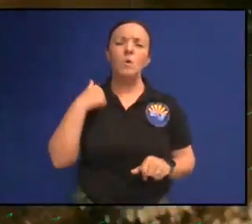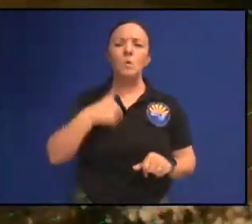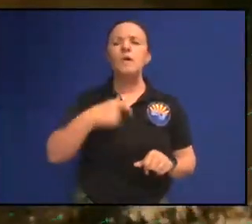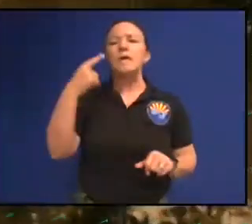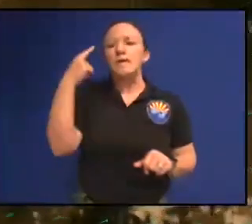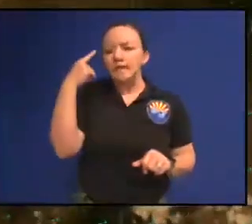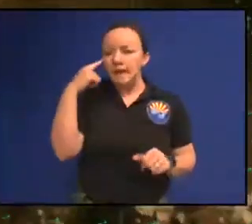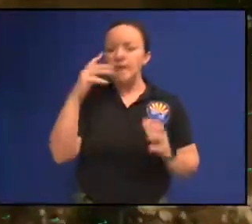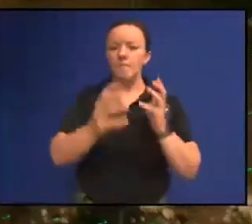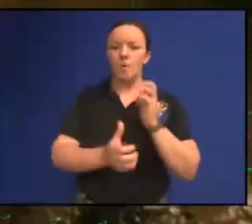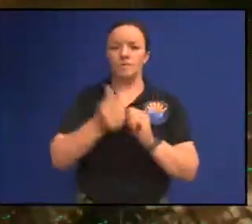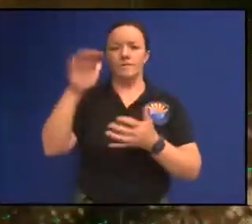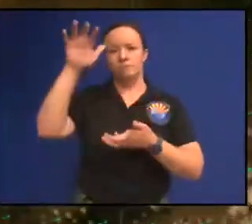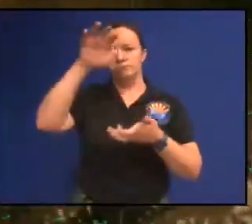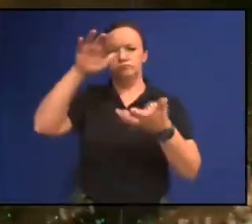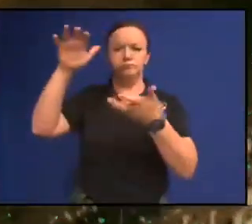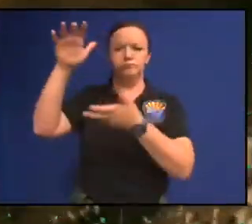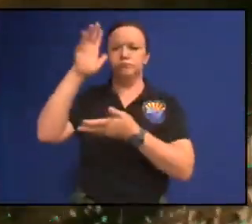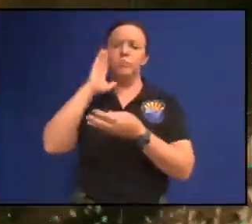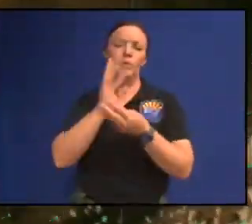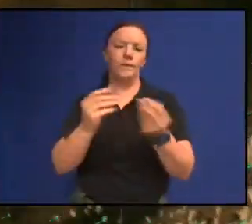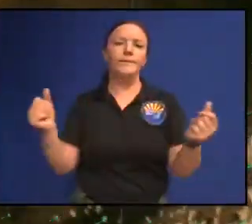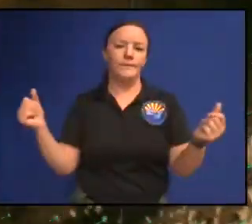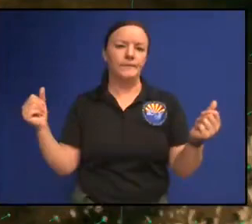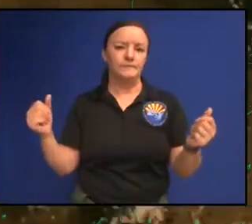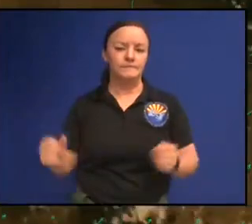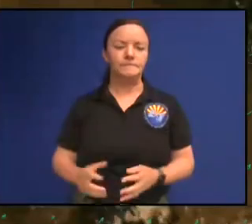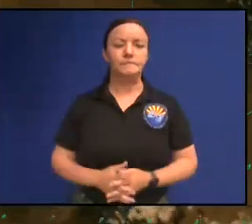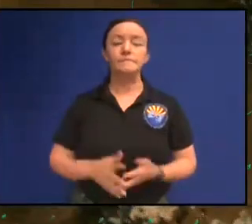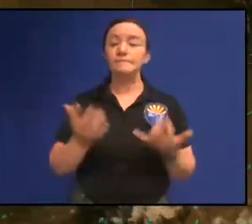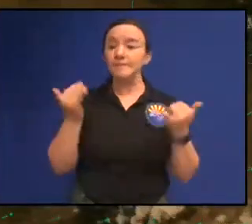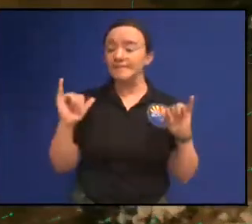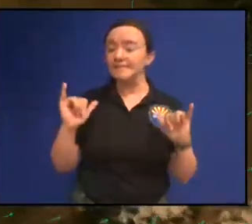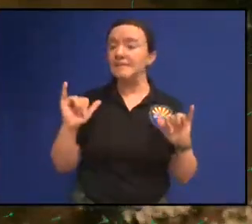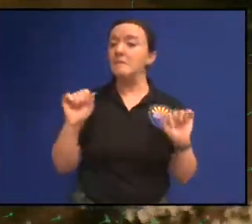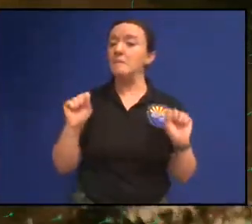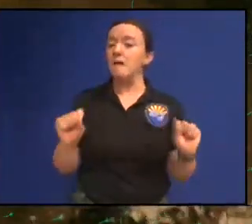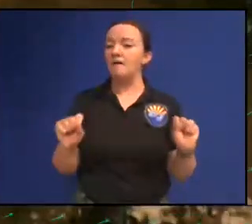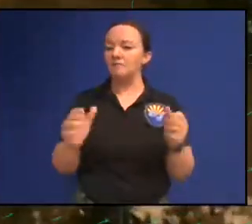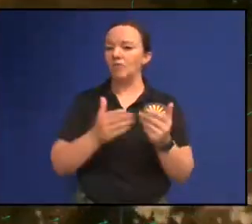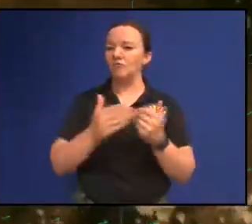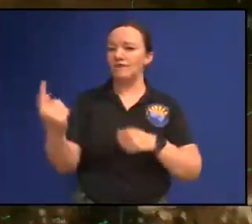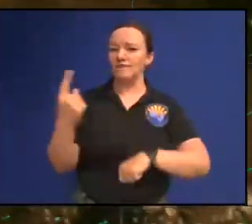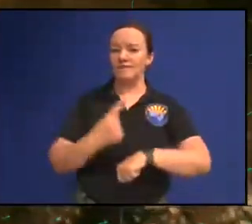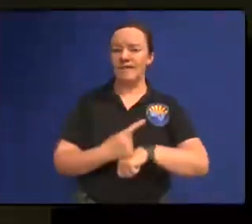SO WE STILL GOT A CHANCE THE REST OF THE DAY. SO LET'S GO NOW NEXT TO MY NEXT GRAPHIC.